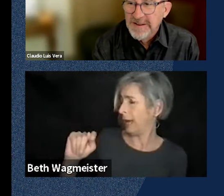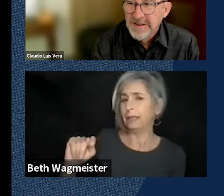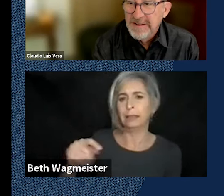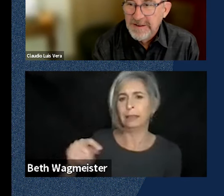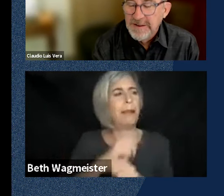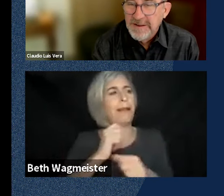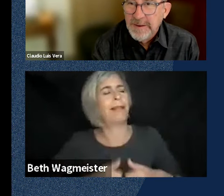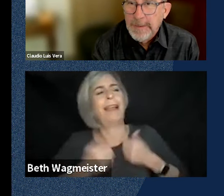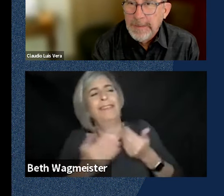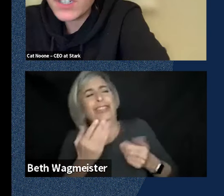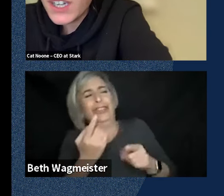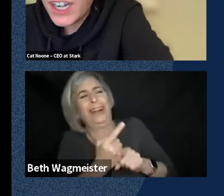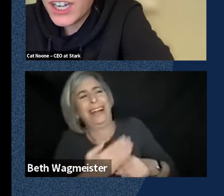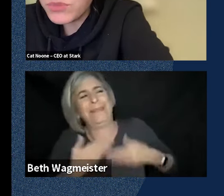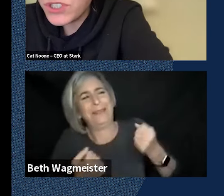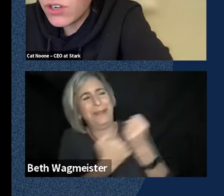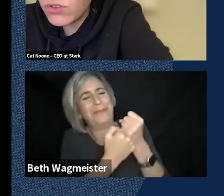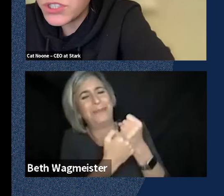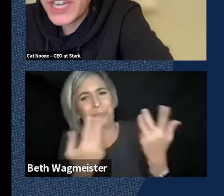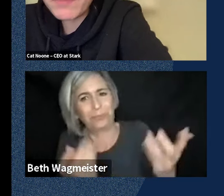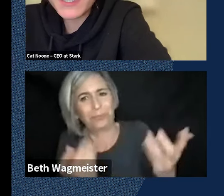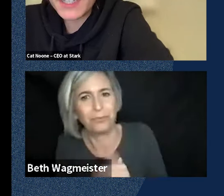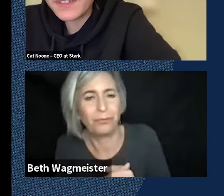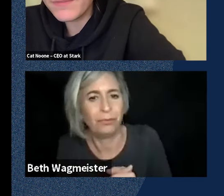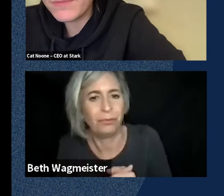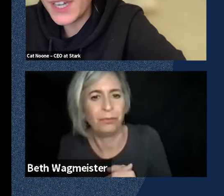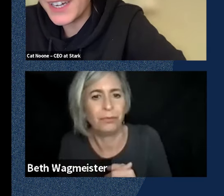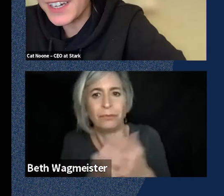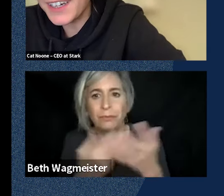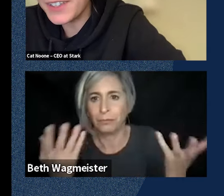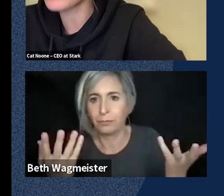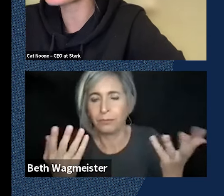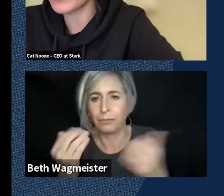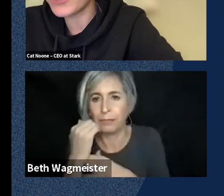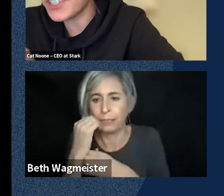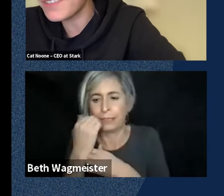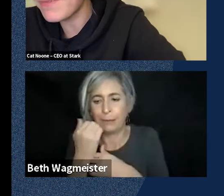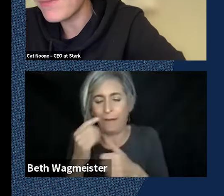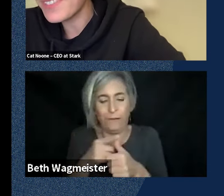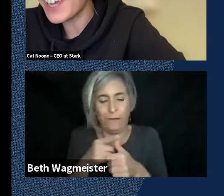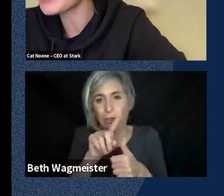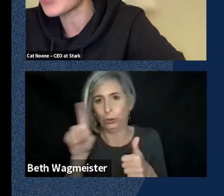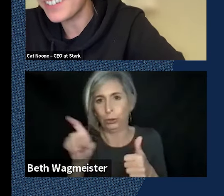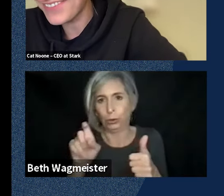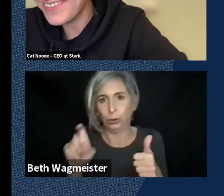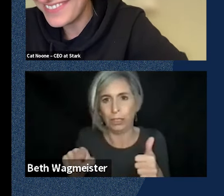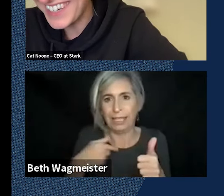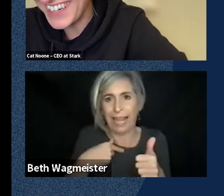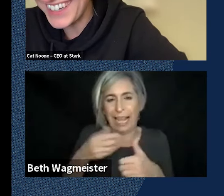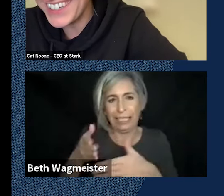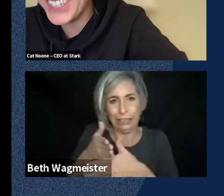Yeah. I'm happy to. So shamelessly the first question I shared.